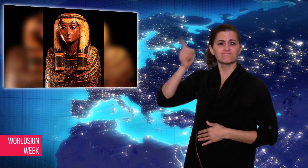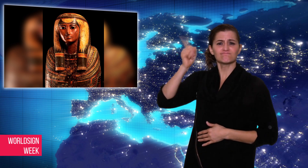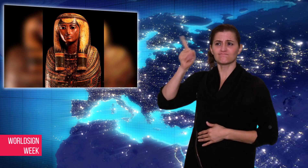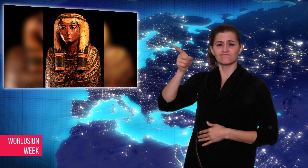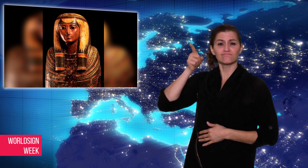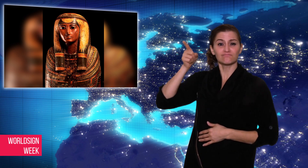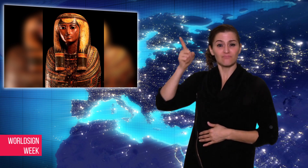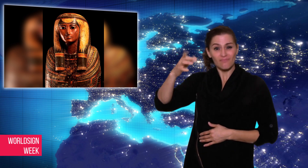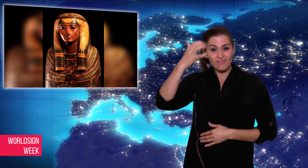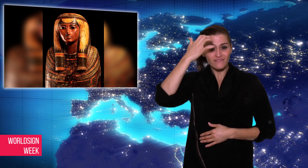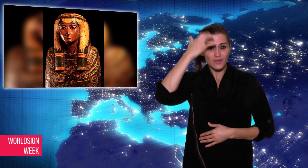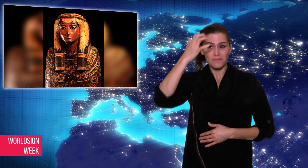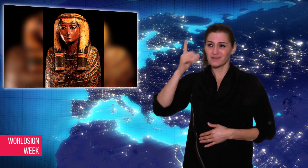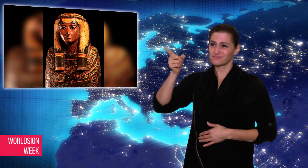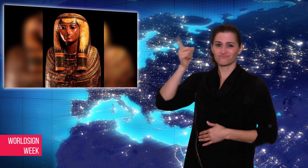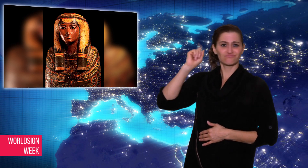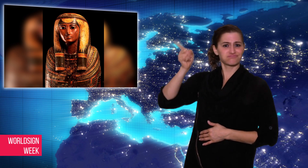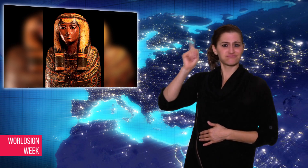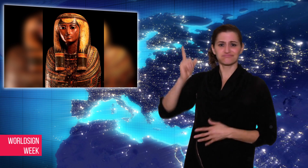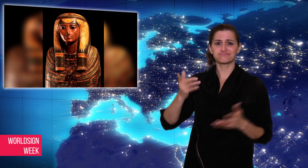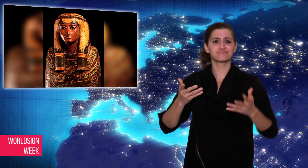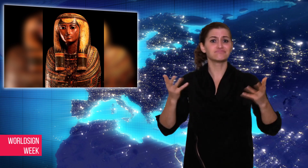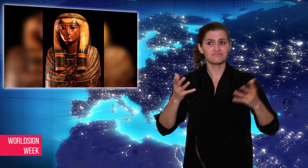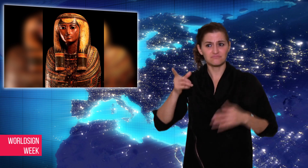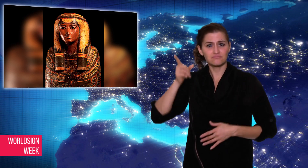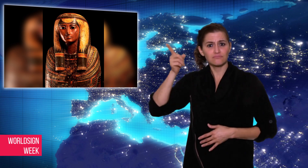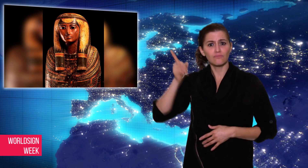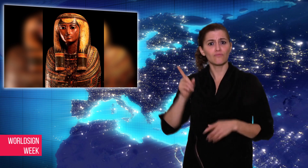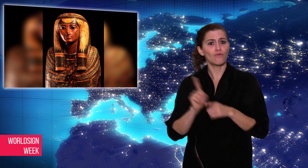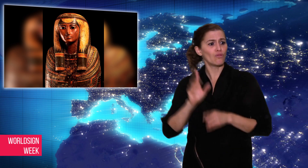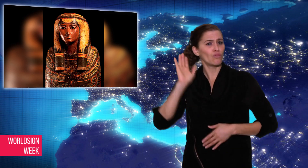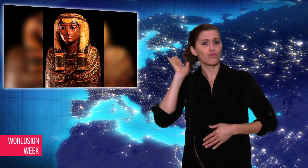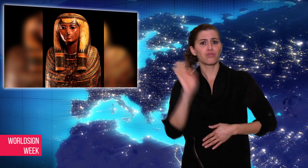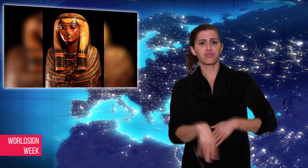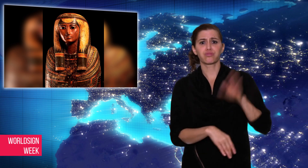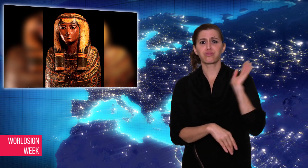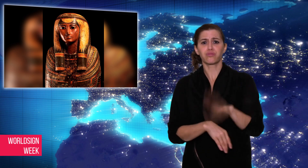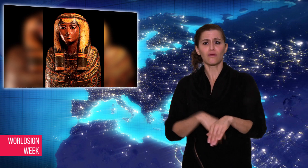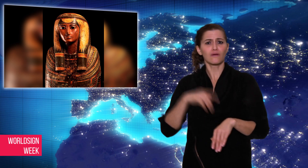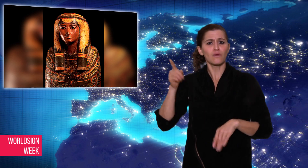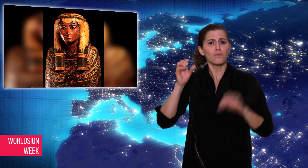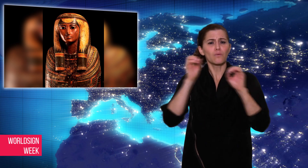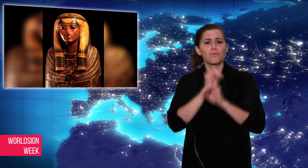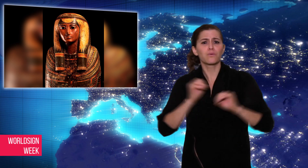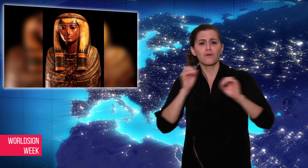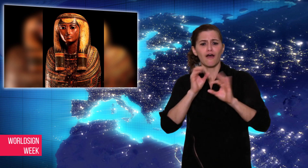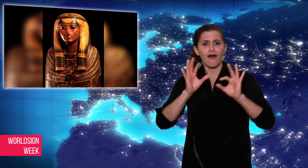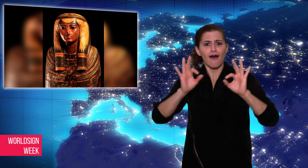Monday, blamed the government for its